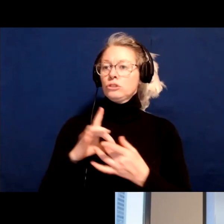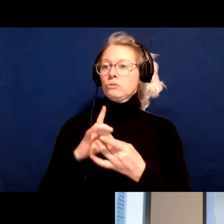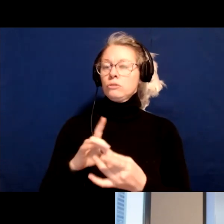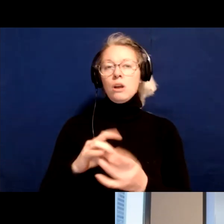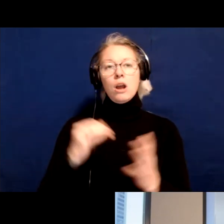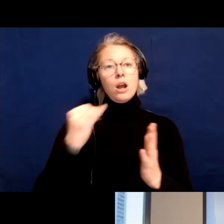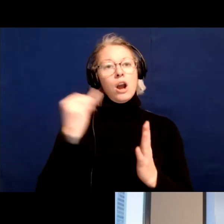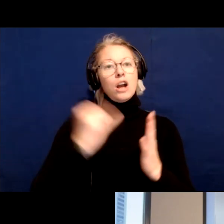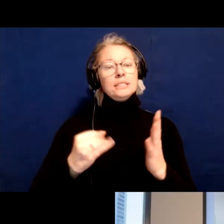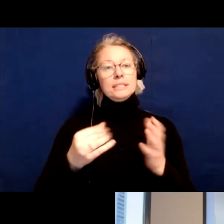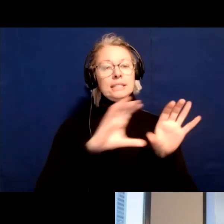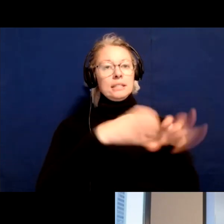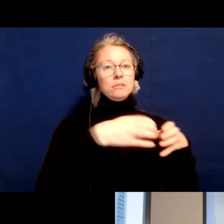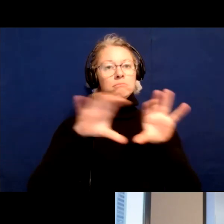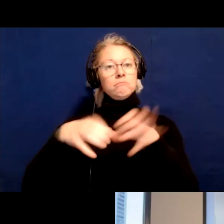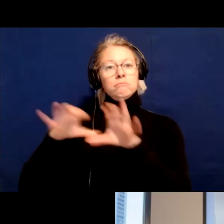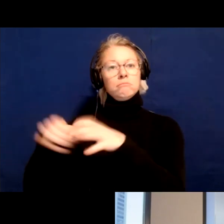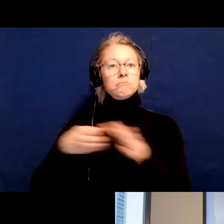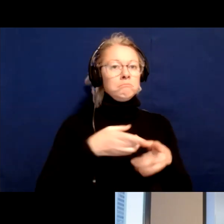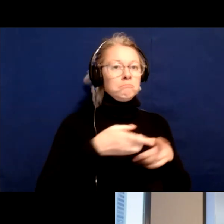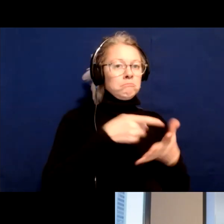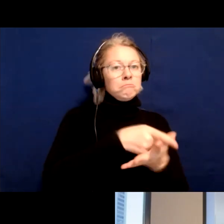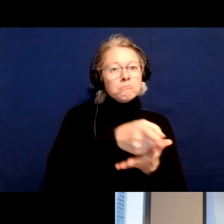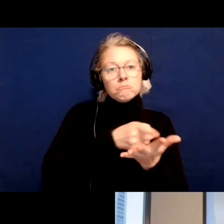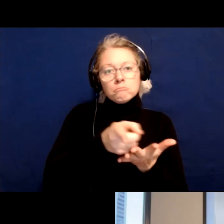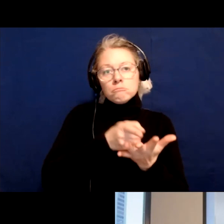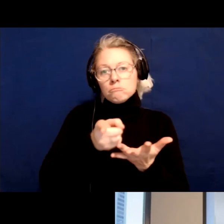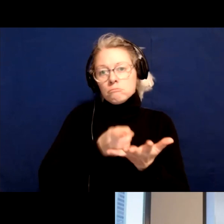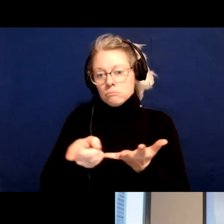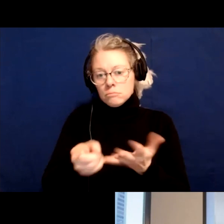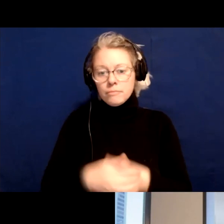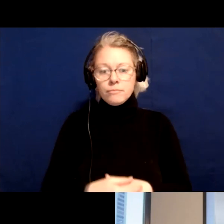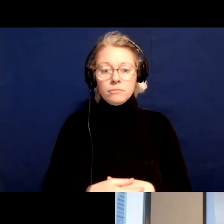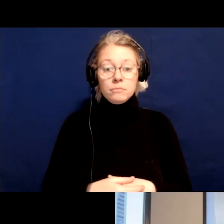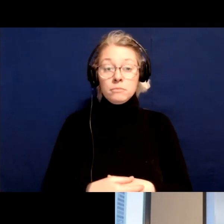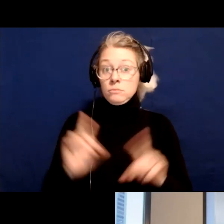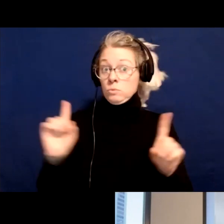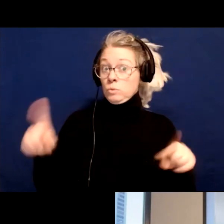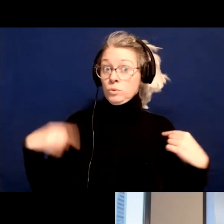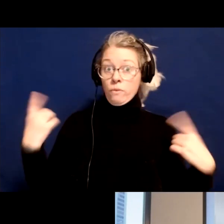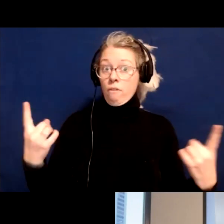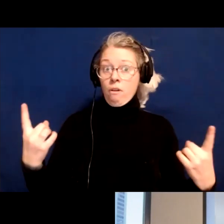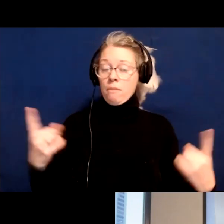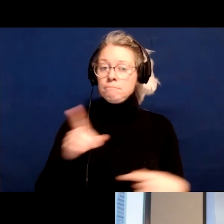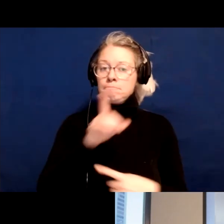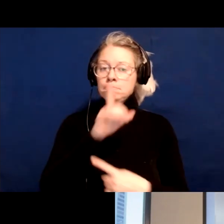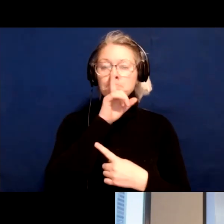within each of our programs. To date, we have not historically done ongoing tracking or